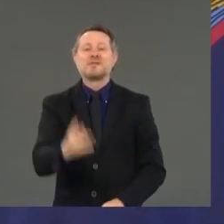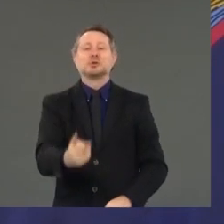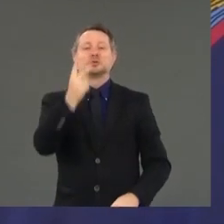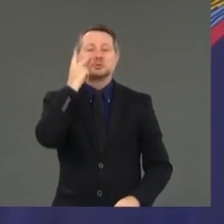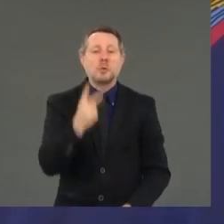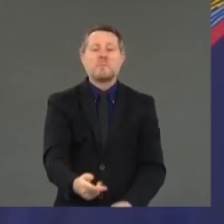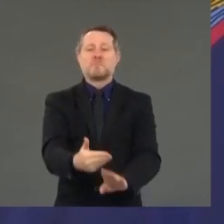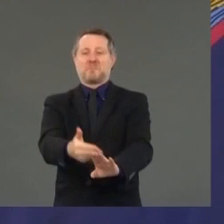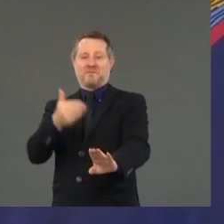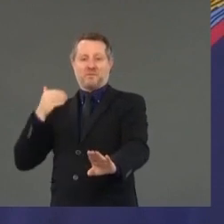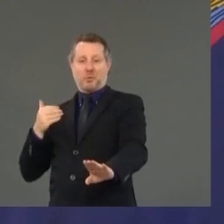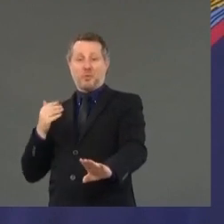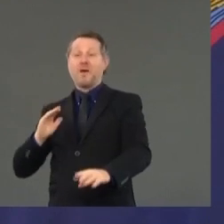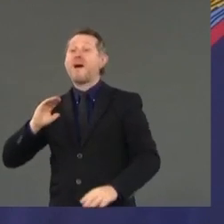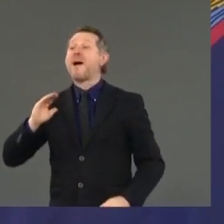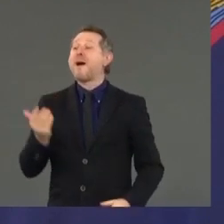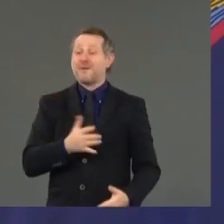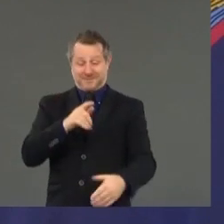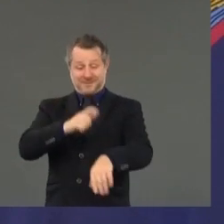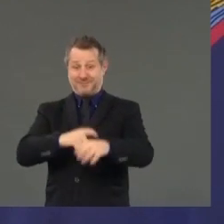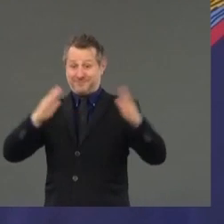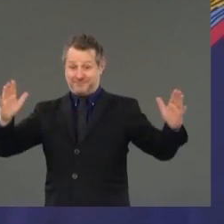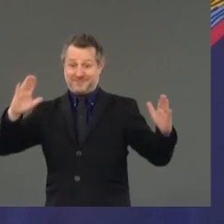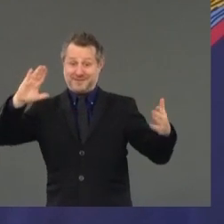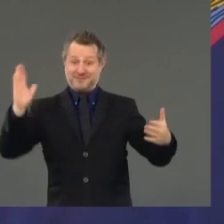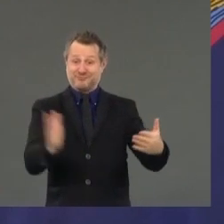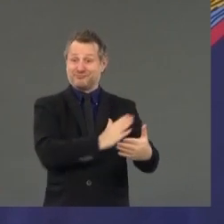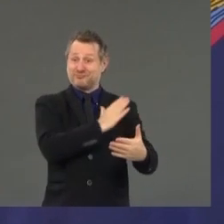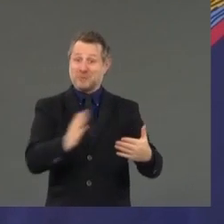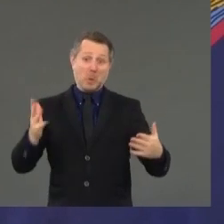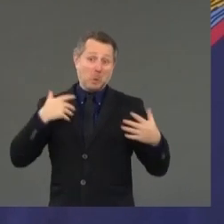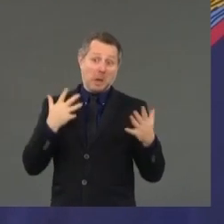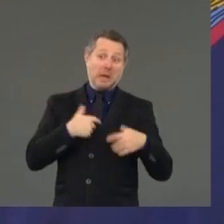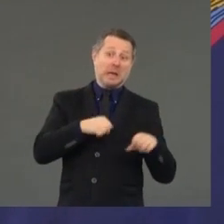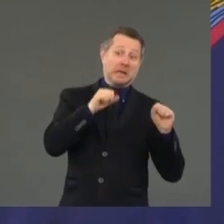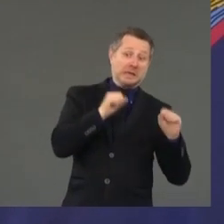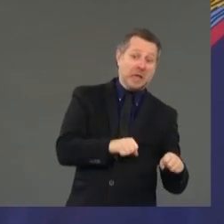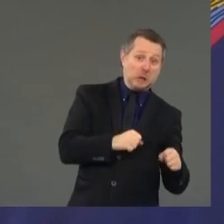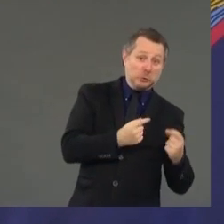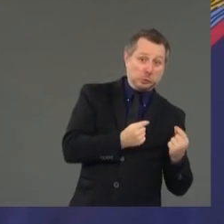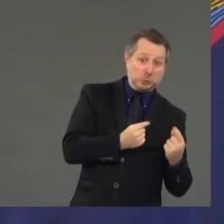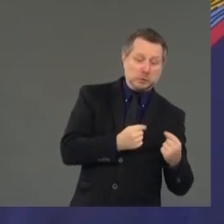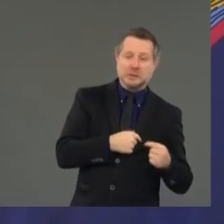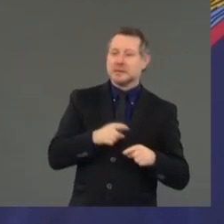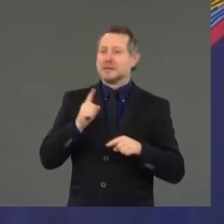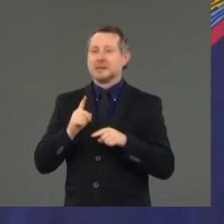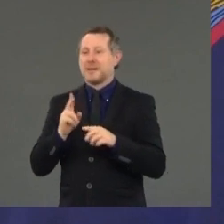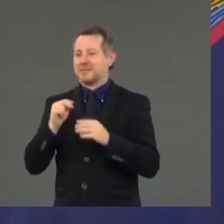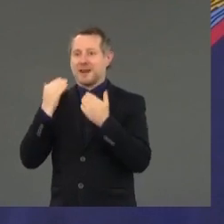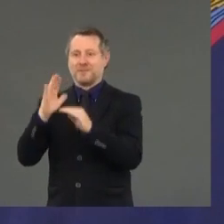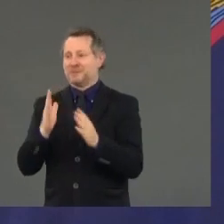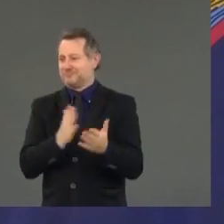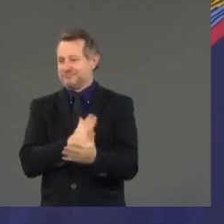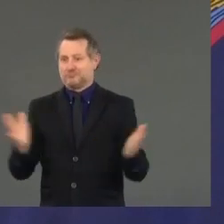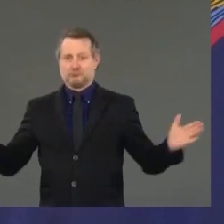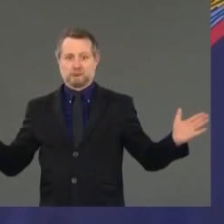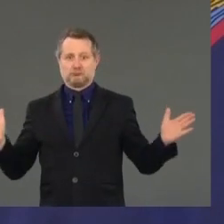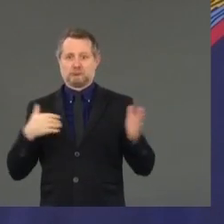ONE HAS EVER SEEN BEFORE SO THE RANGE OF WHAT YOU COULD DO IS